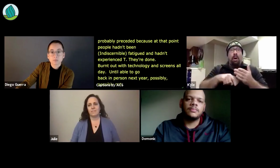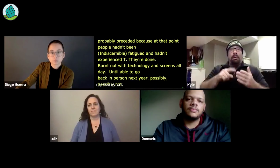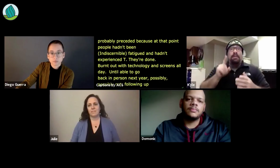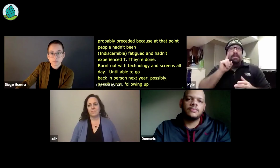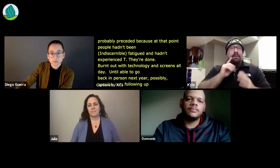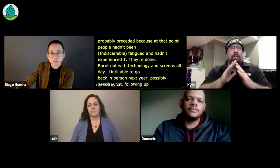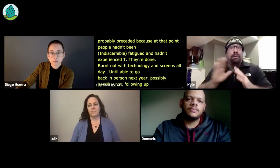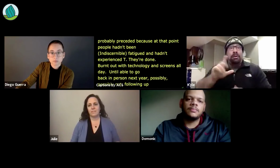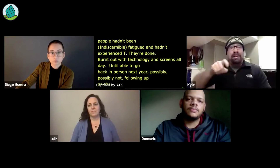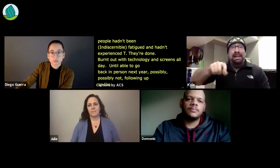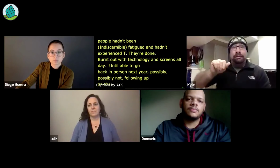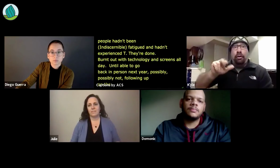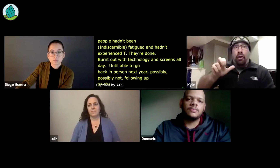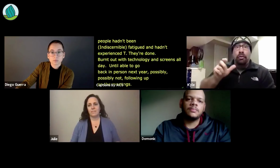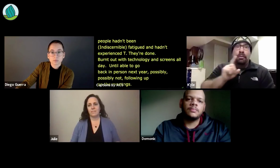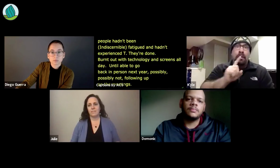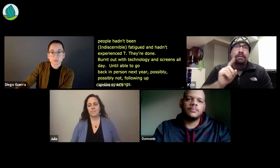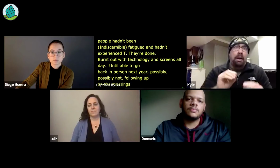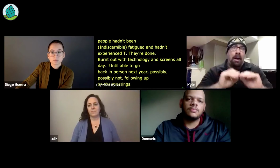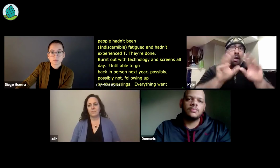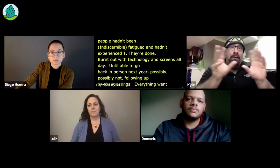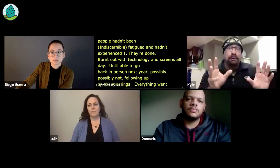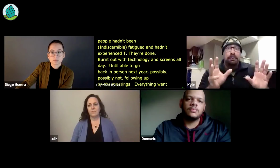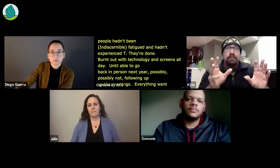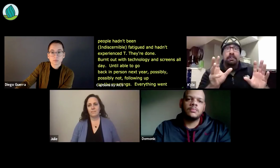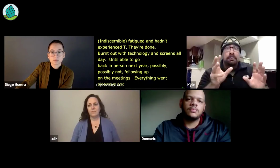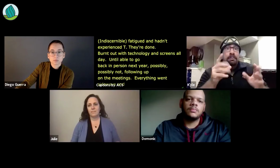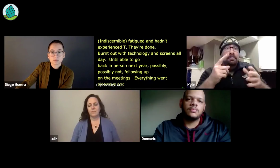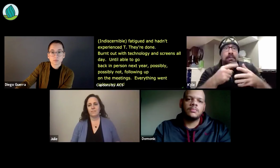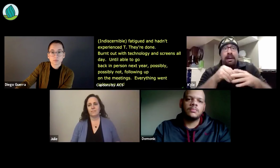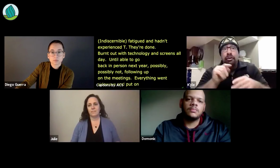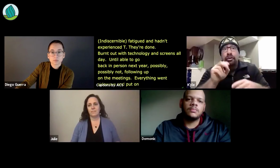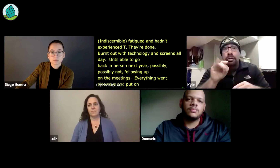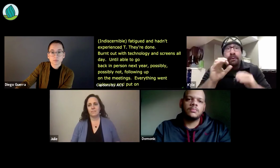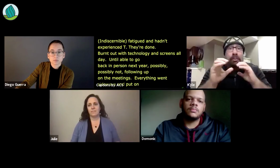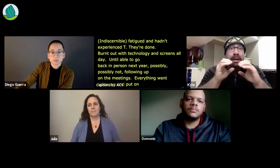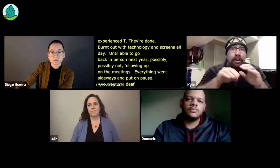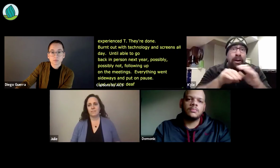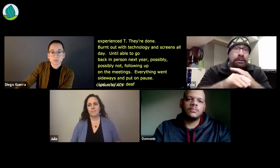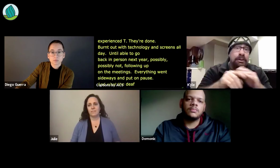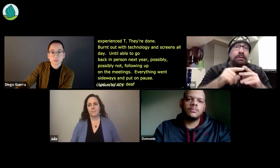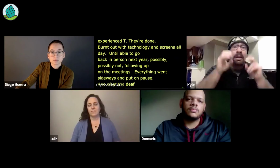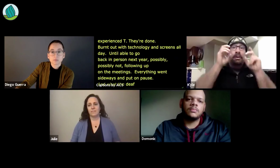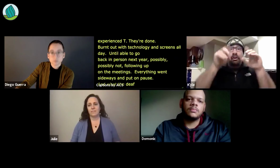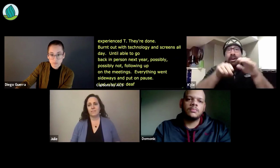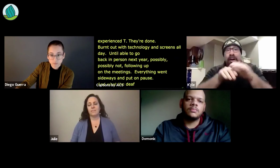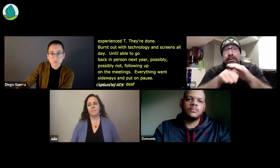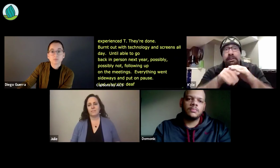are sometimes pretty obvious in terms of communication access, education access, social access, et cetera.